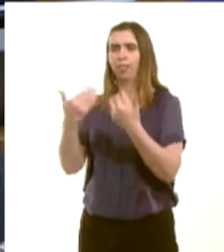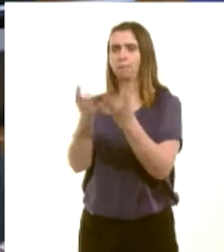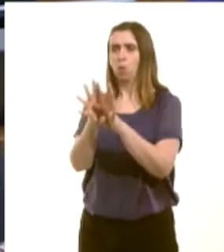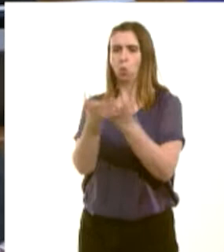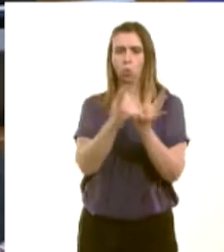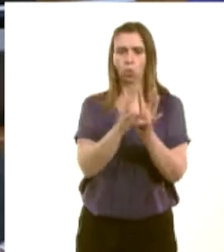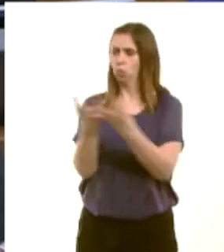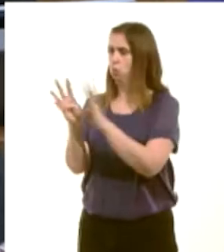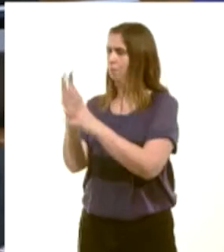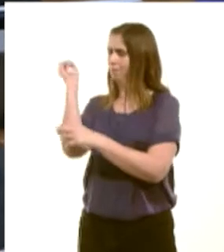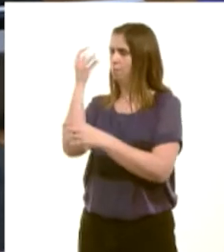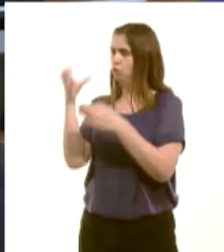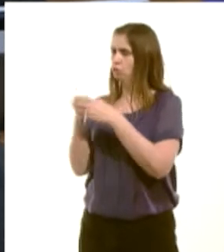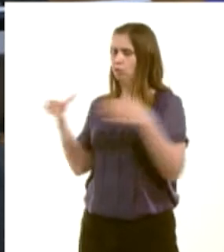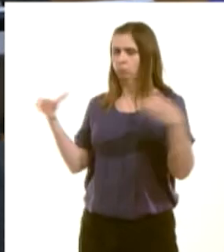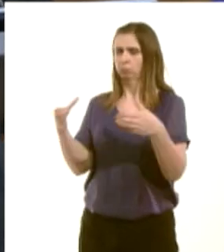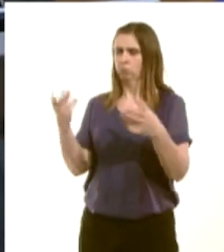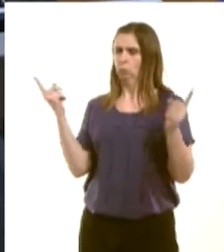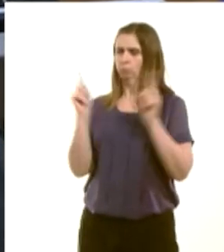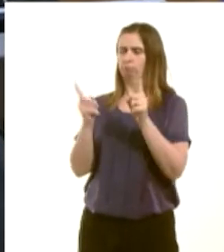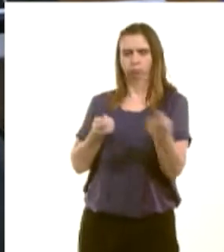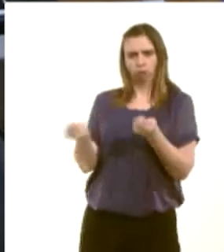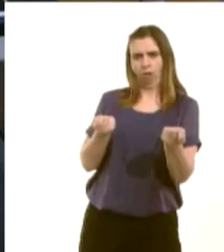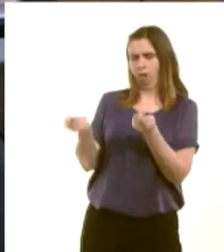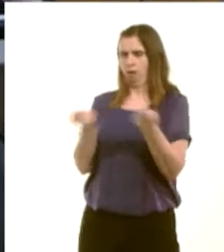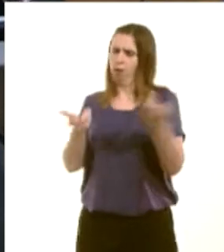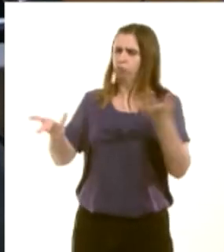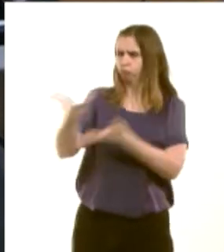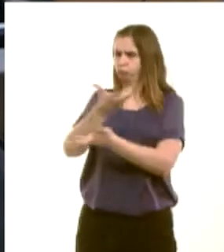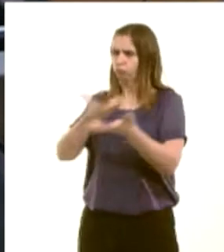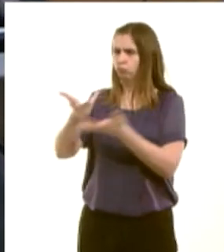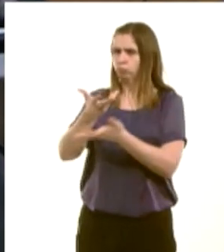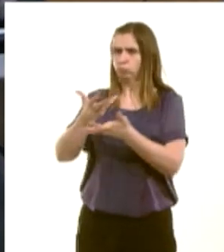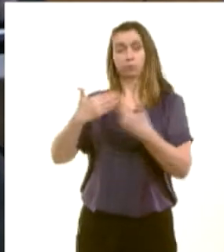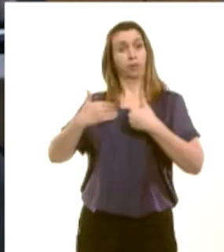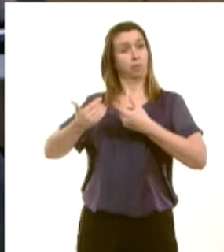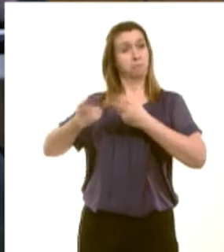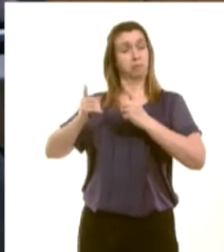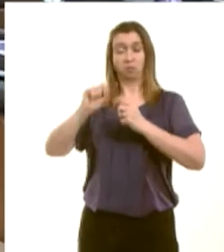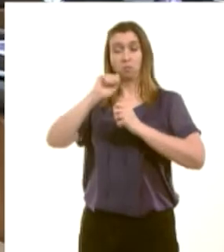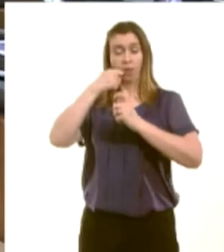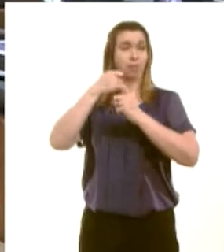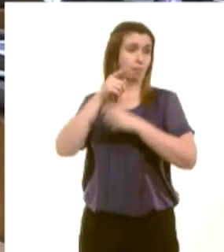yn gwybod beth ywír camau nesaf ynglyn ‚ír astudiaeth, a hefyd y gynhadledd.